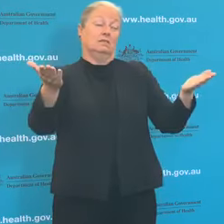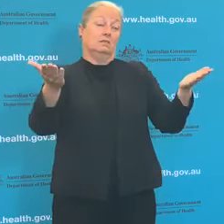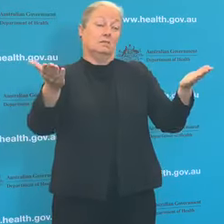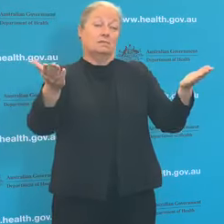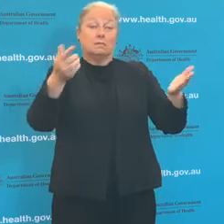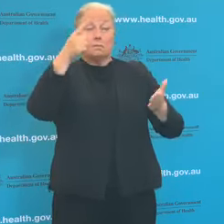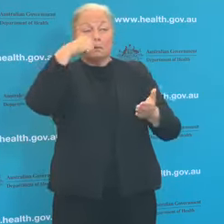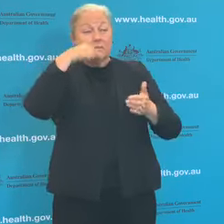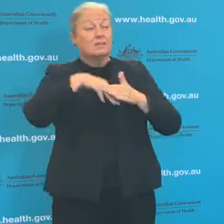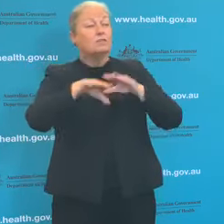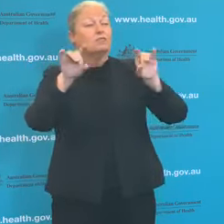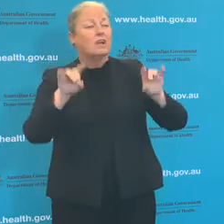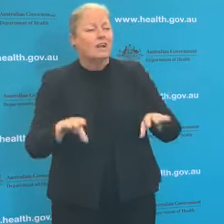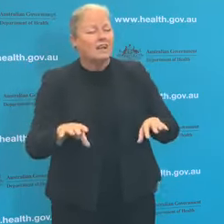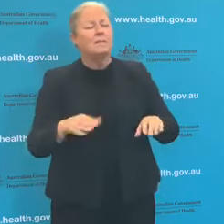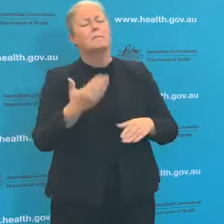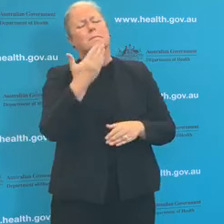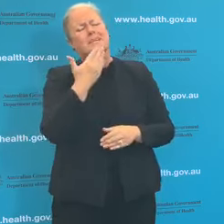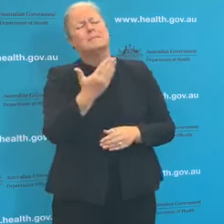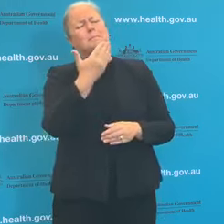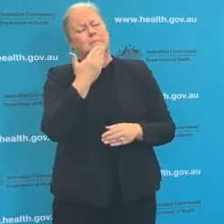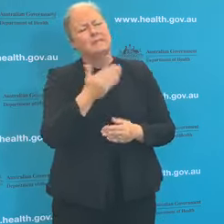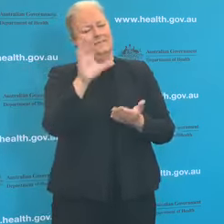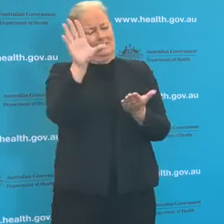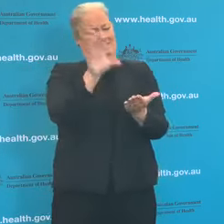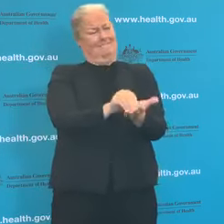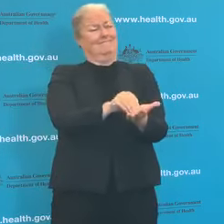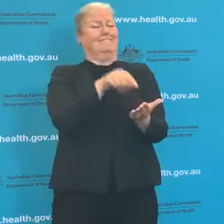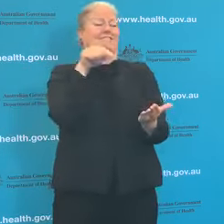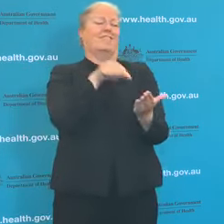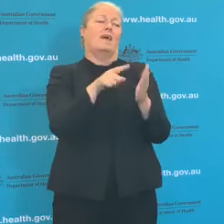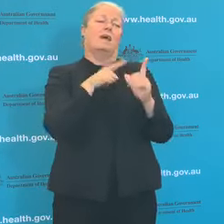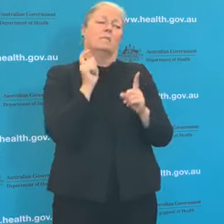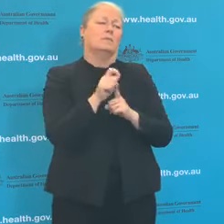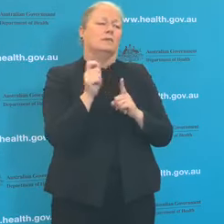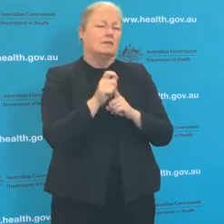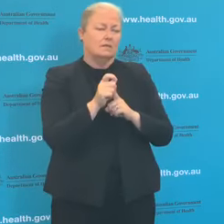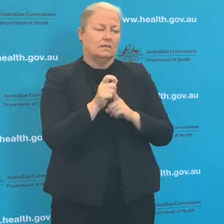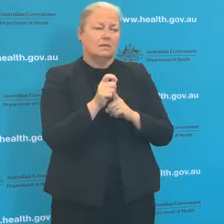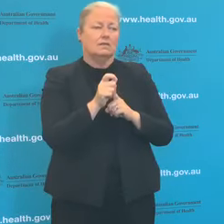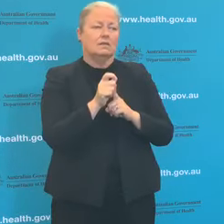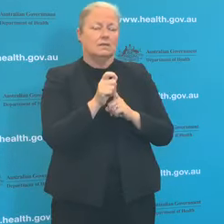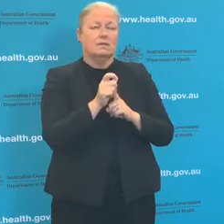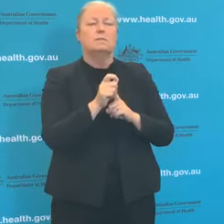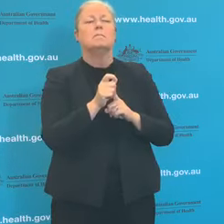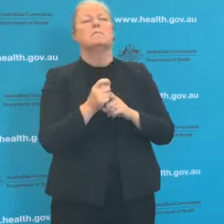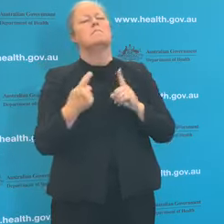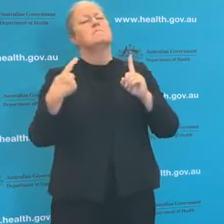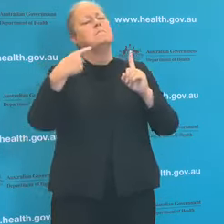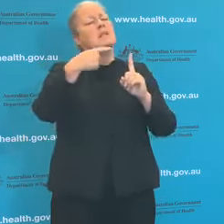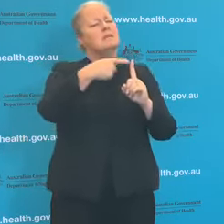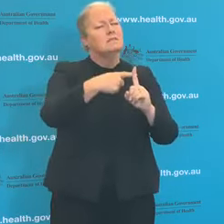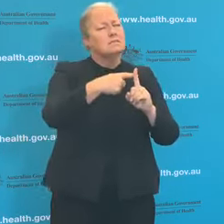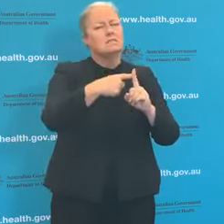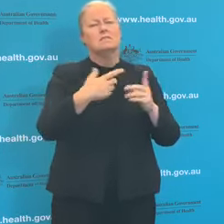download the app and also to continue to practice our general new principles of